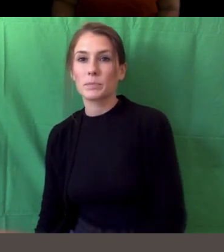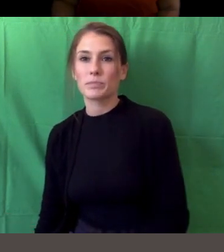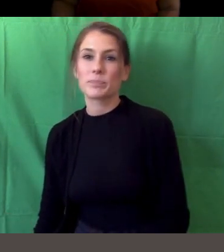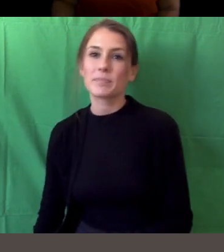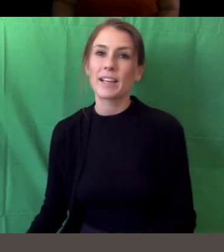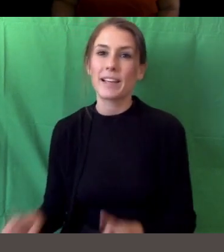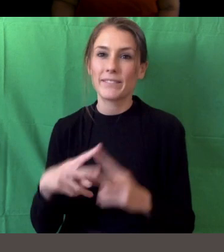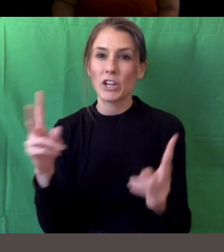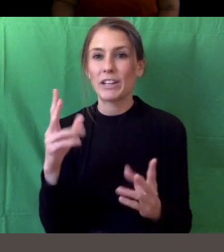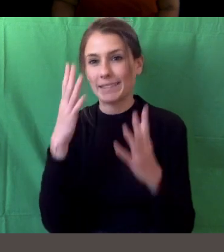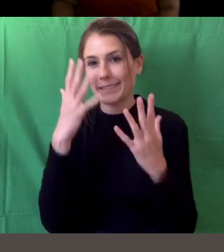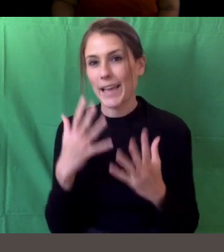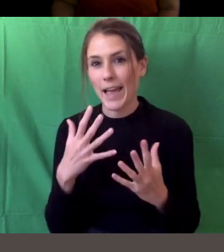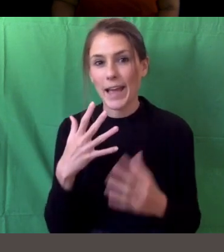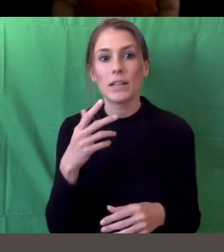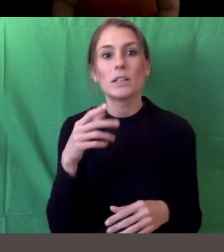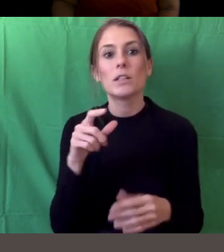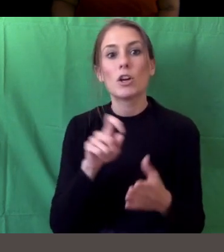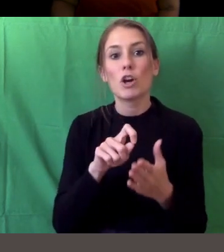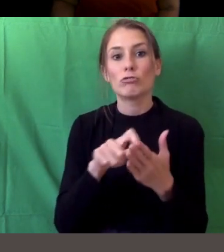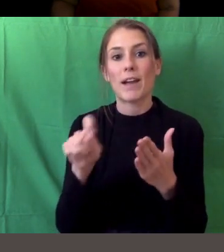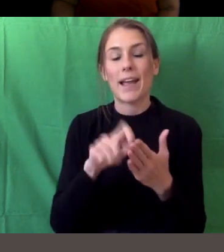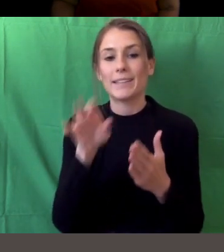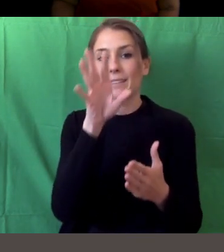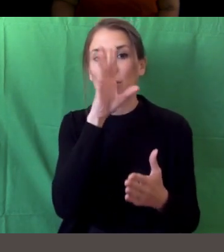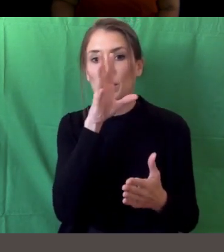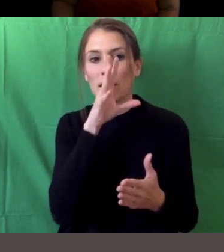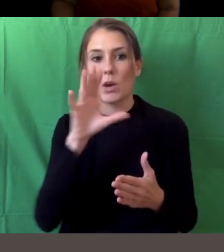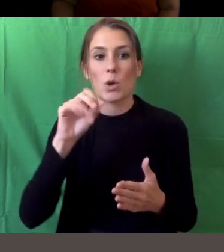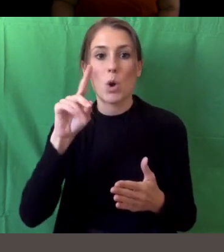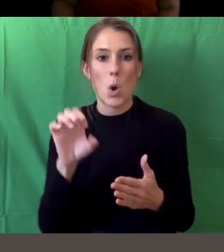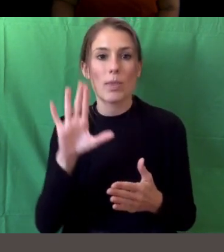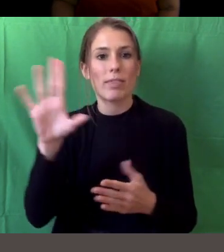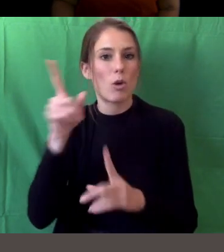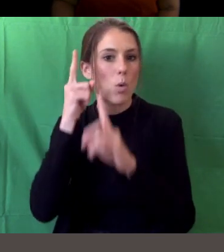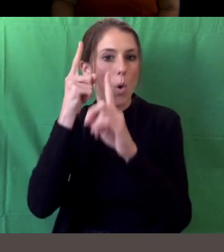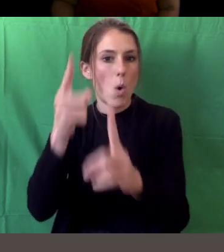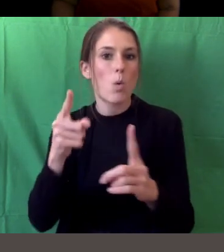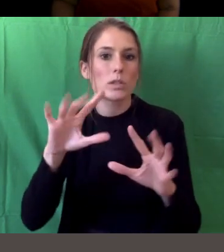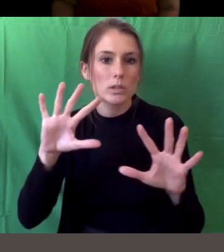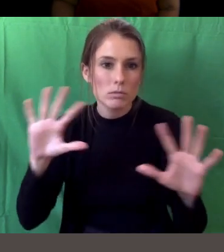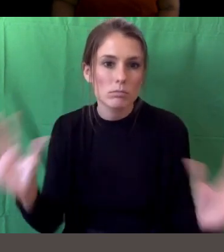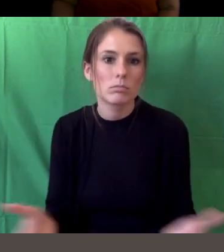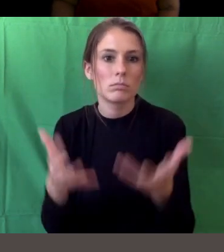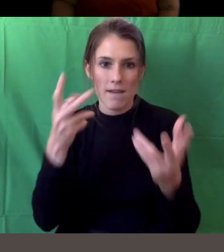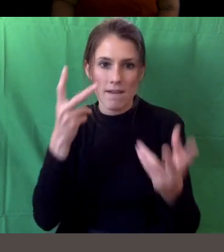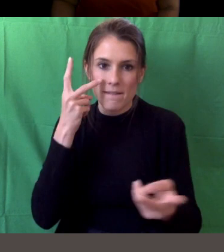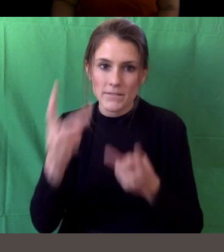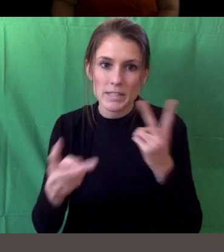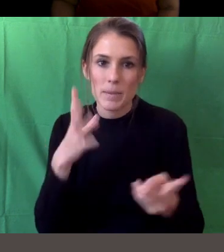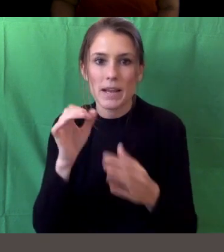And it's very, very sad. Write Speak Code is their mission was to promote visibility and leadership of technologists